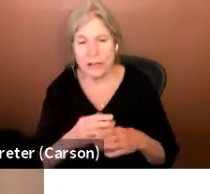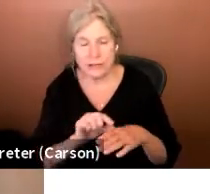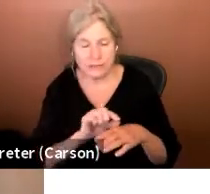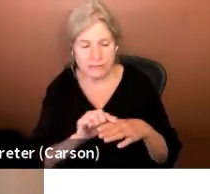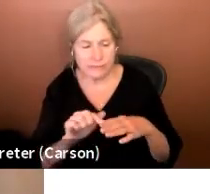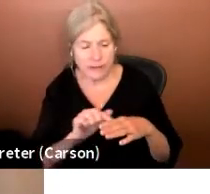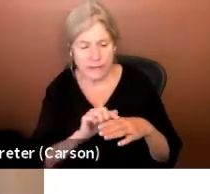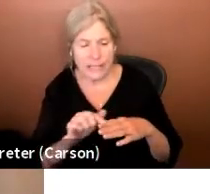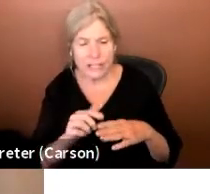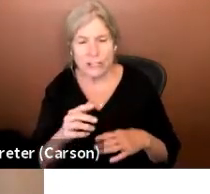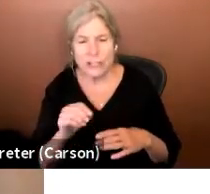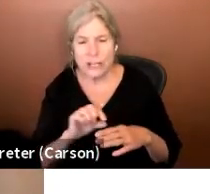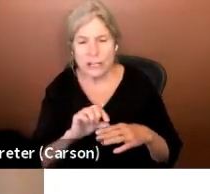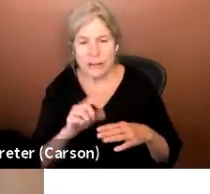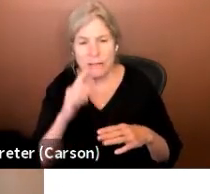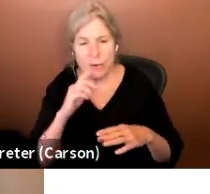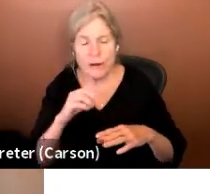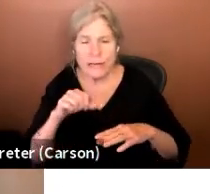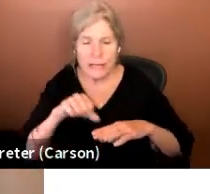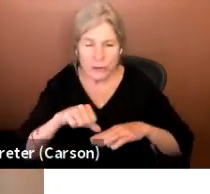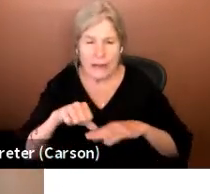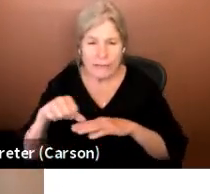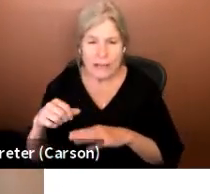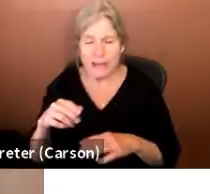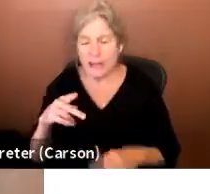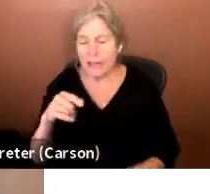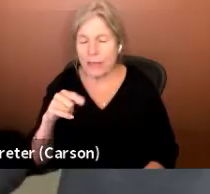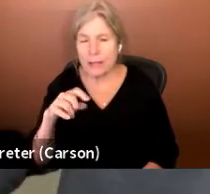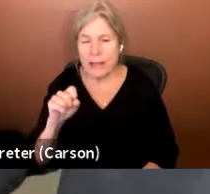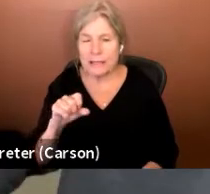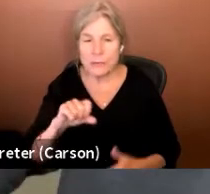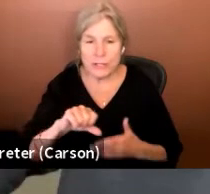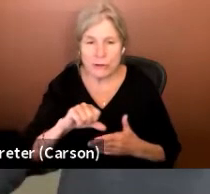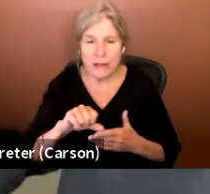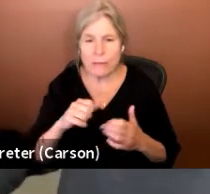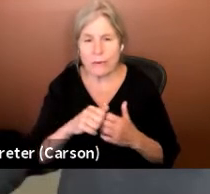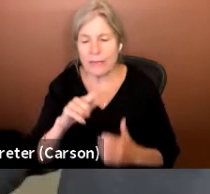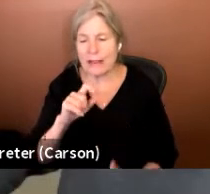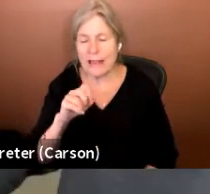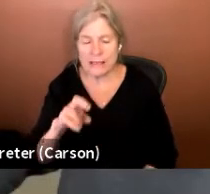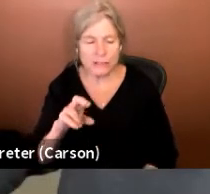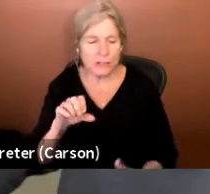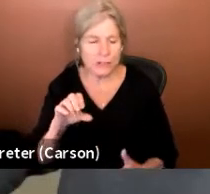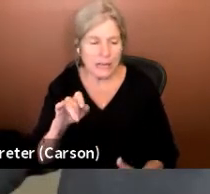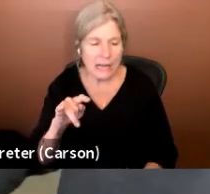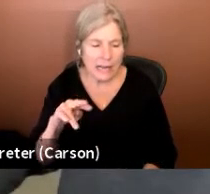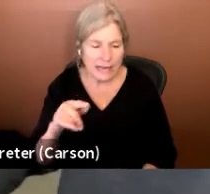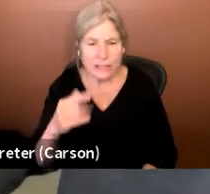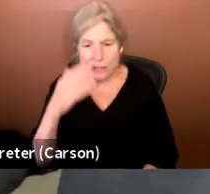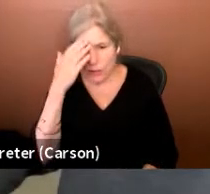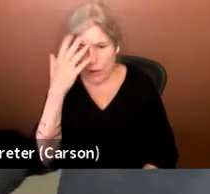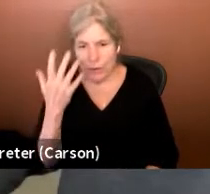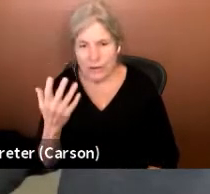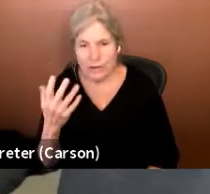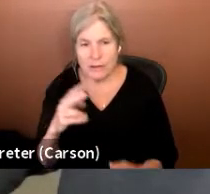engraving. The plates were engraved with laser cutter. It's a long and